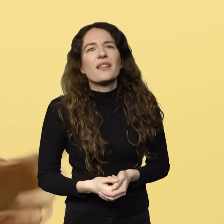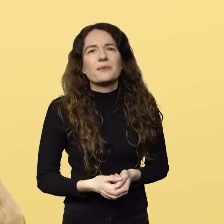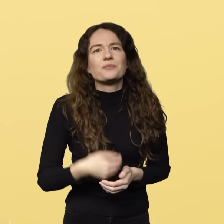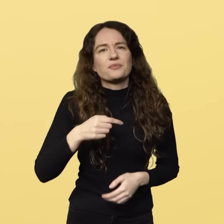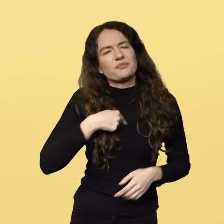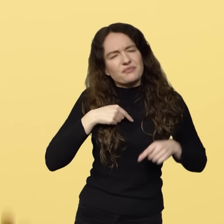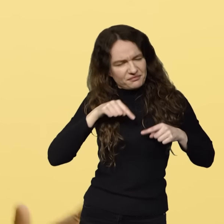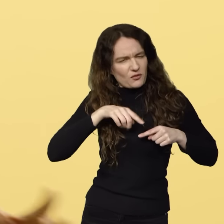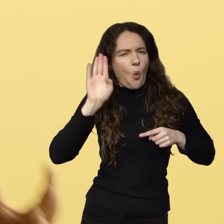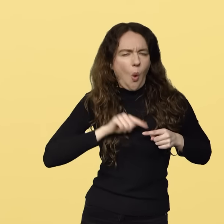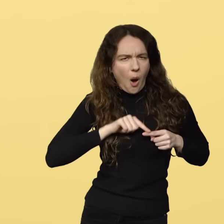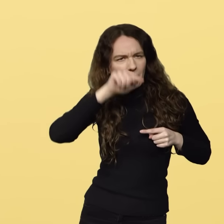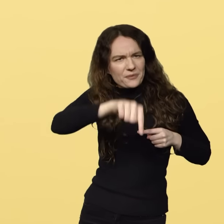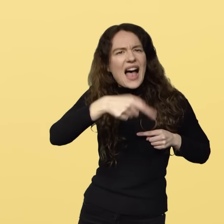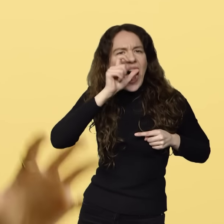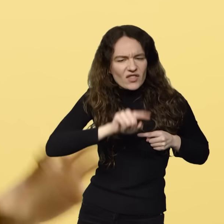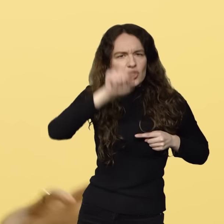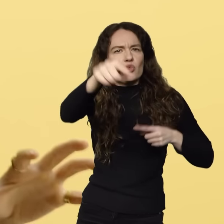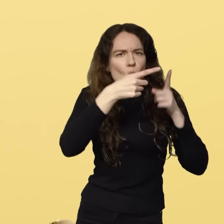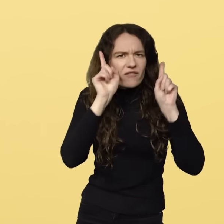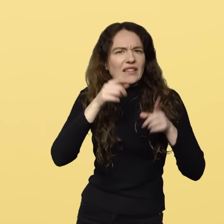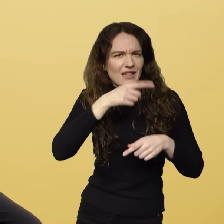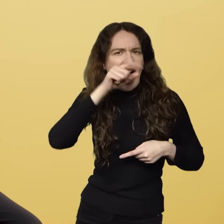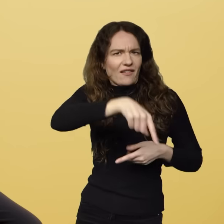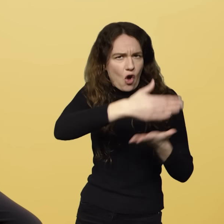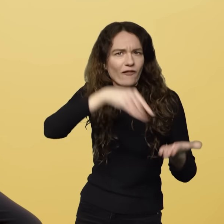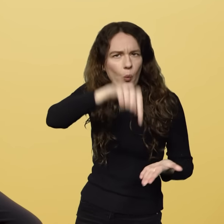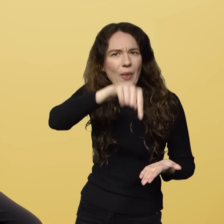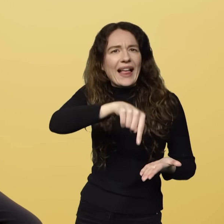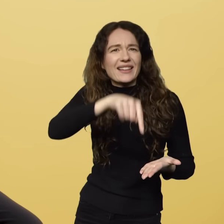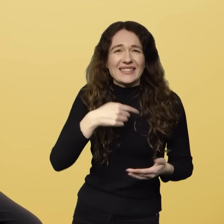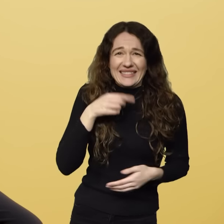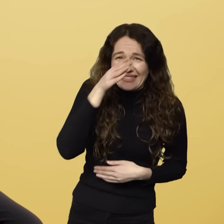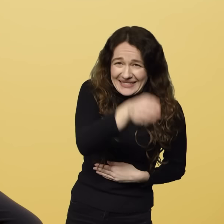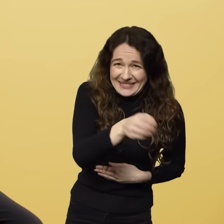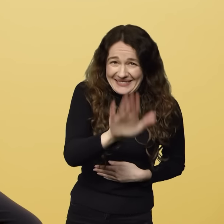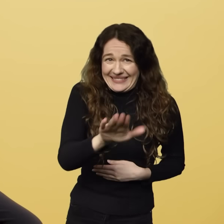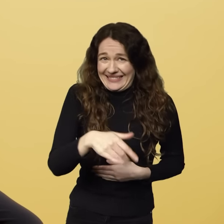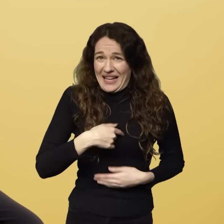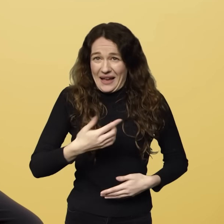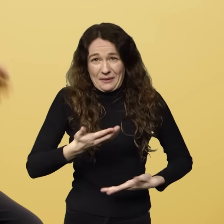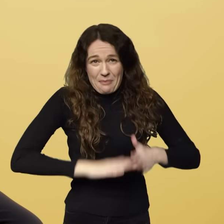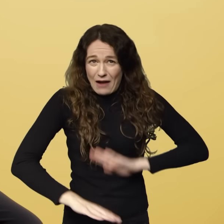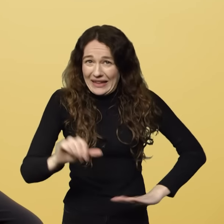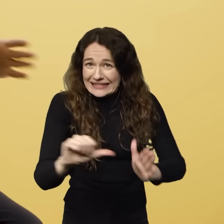I went in there one day and said: ‘Listen, I've got bowel disease. Sometimes I need to stop.’ And I knew that so well after about six months, because every day